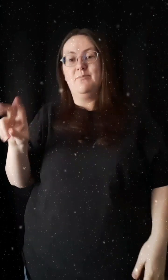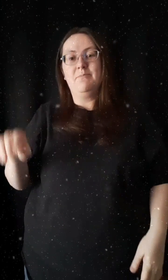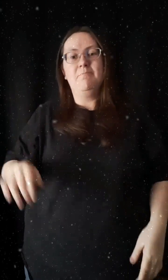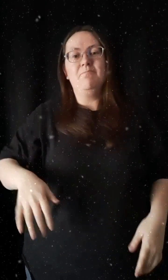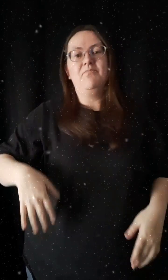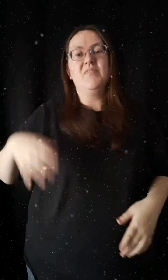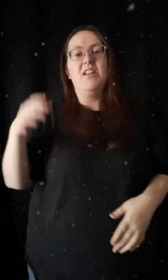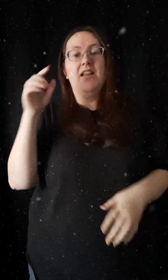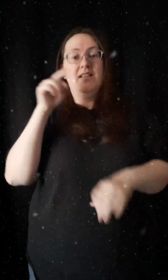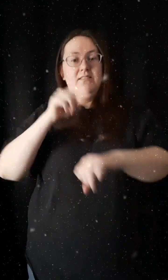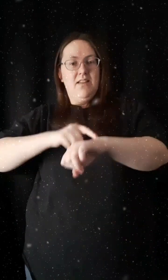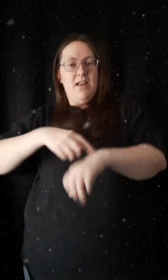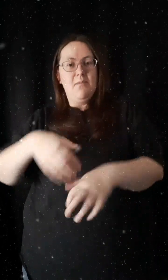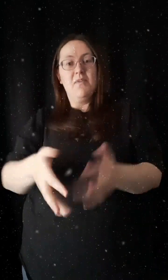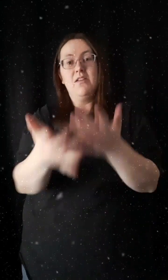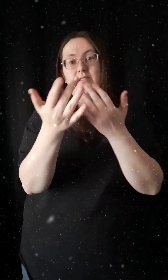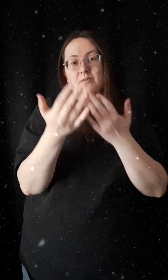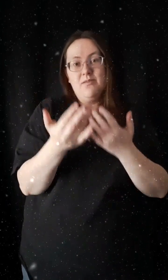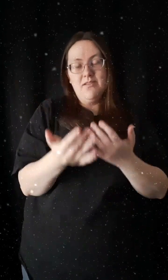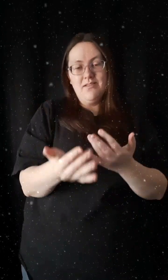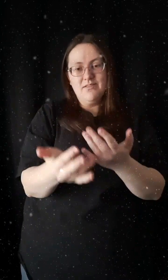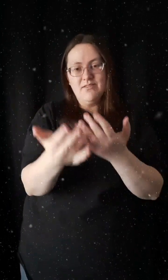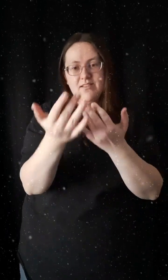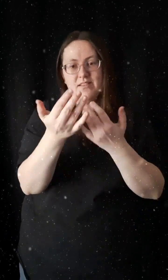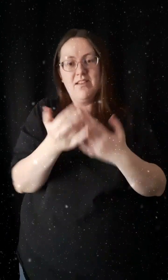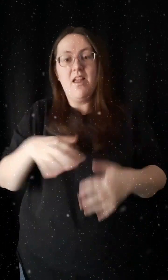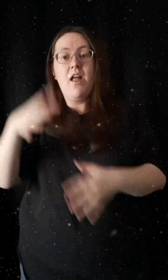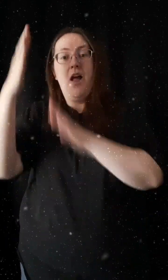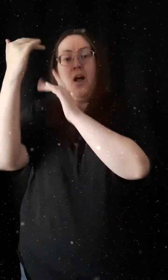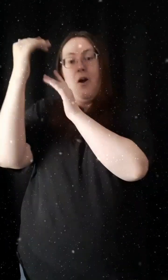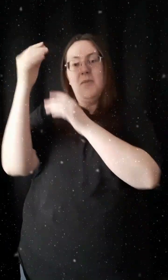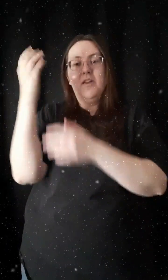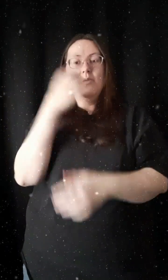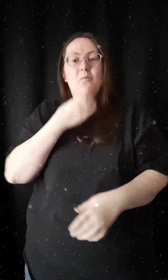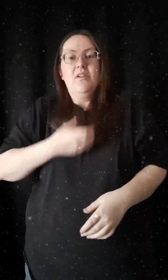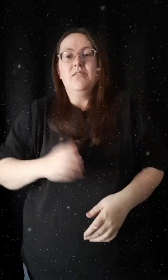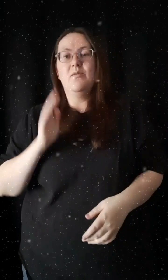It's a time of expectation, hoping wishes will come true